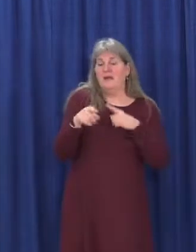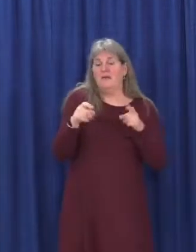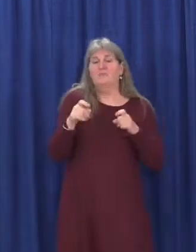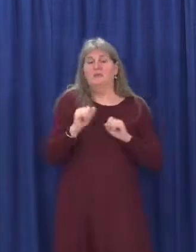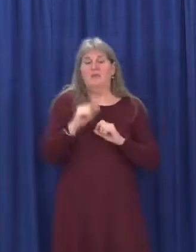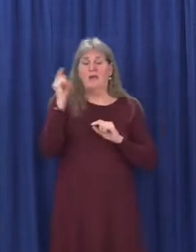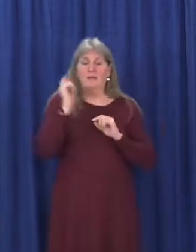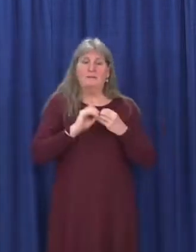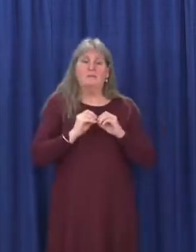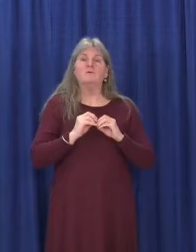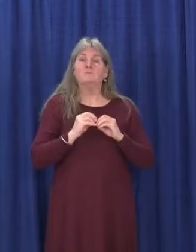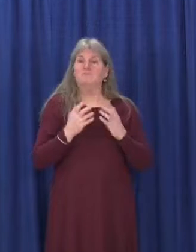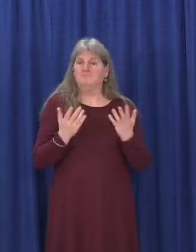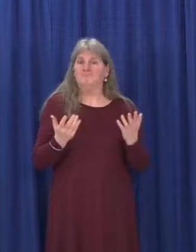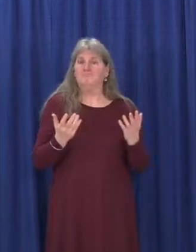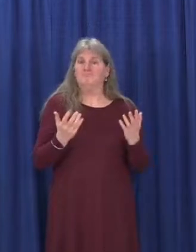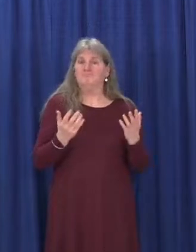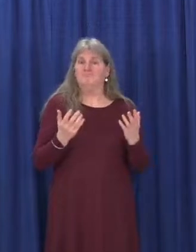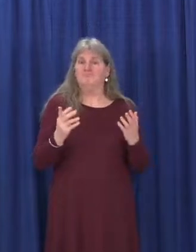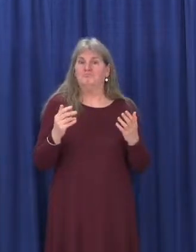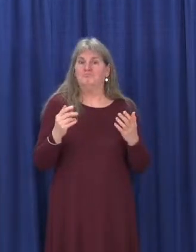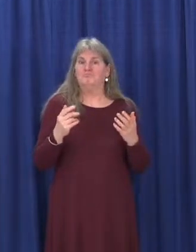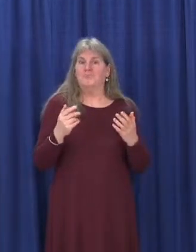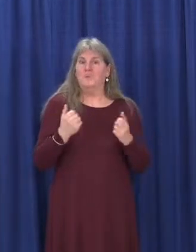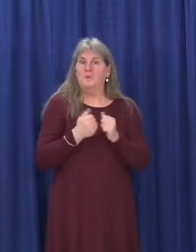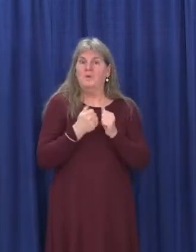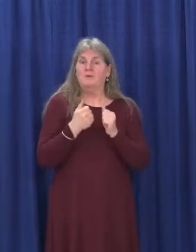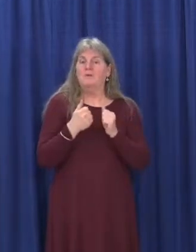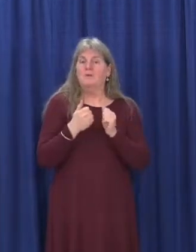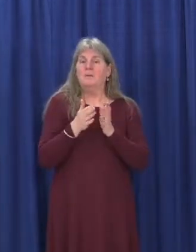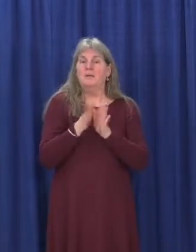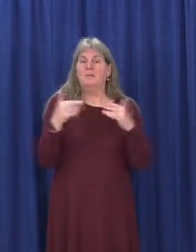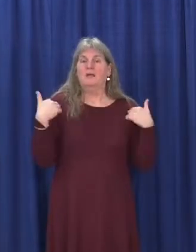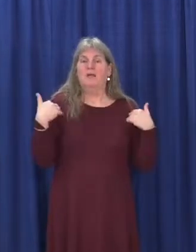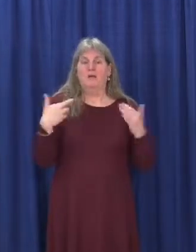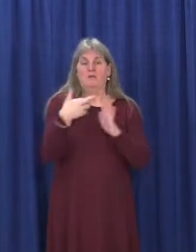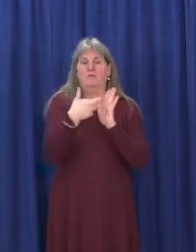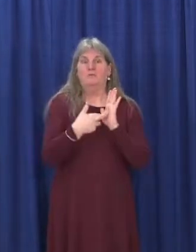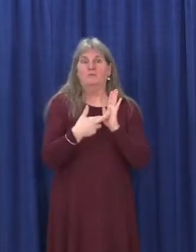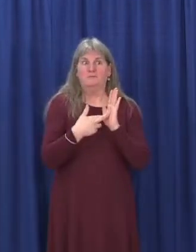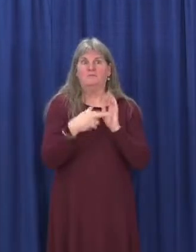as we use all these measures. Thank you. Chris, do you have